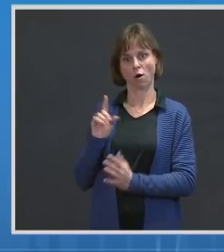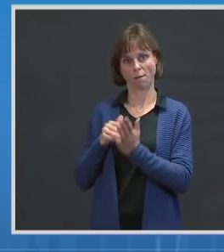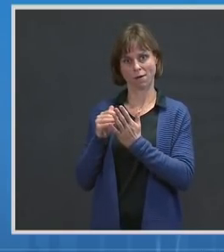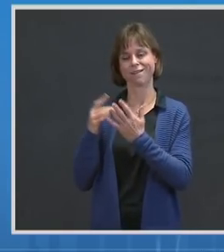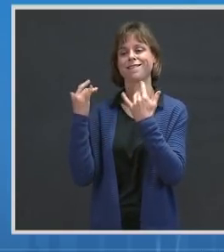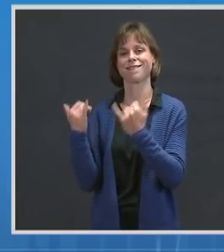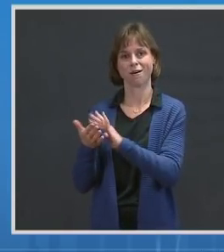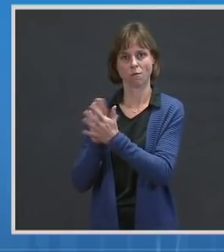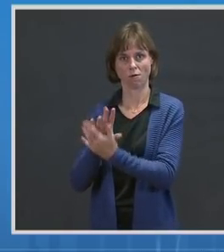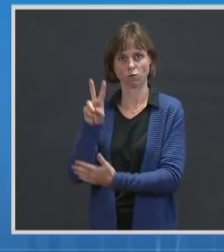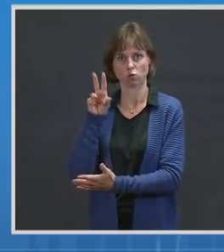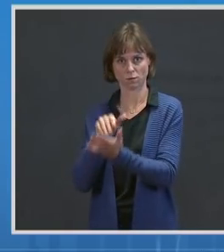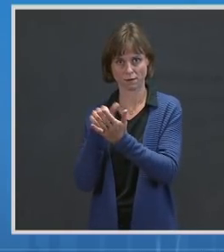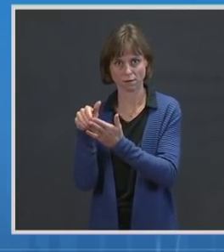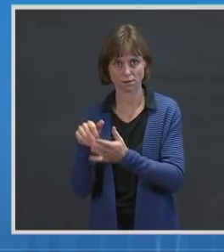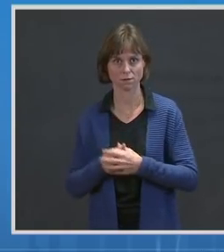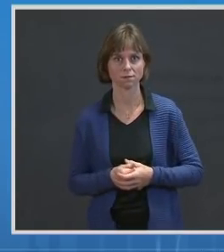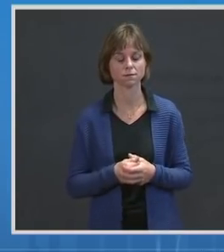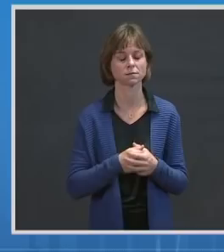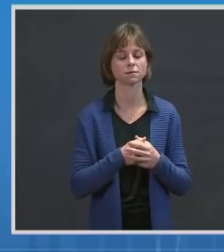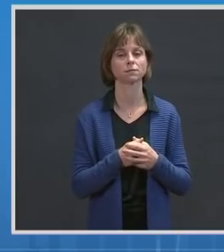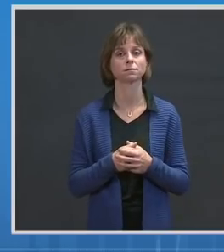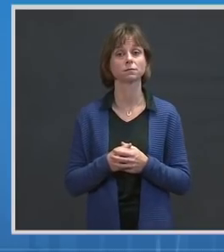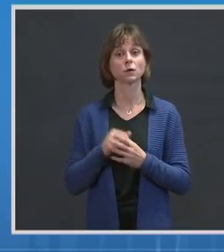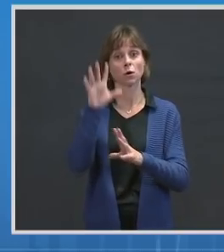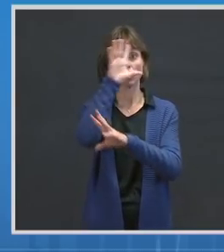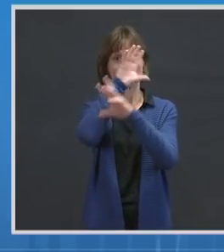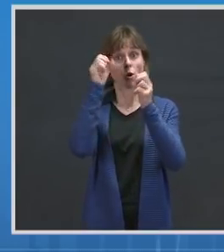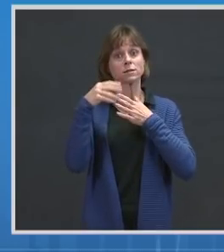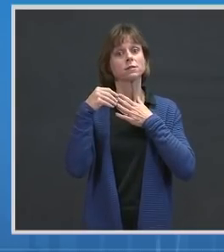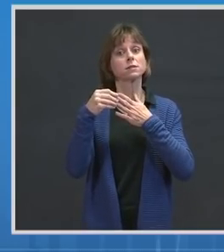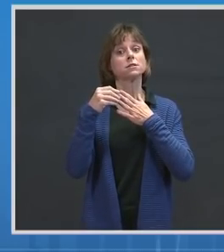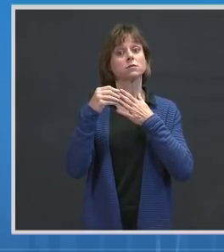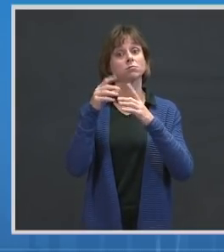And thanks to the President's leadership, we're on track to have enough vaccine supply